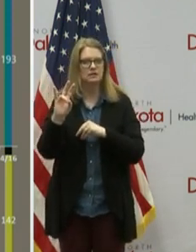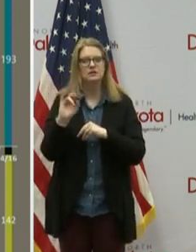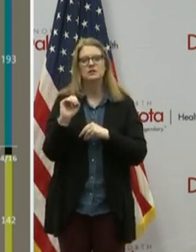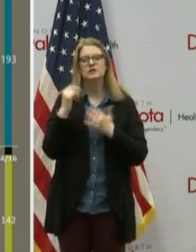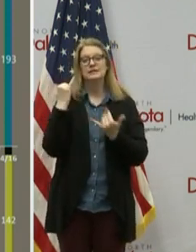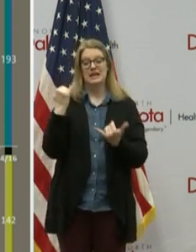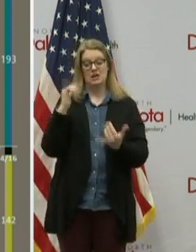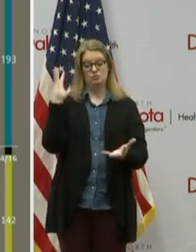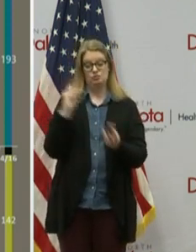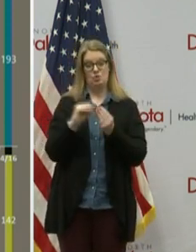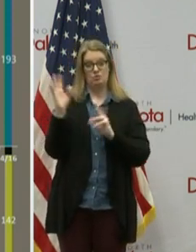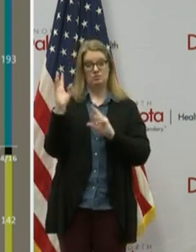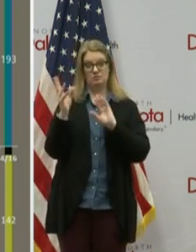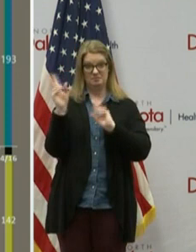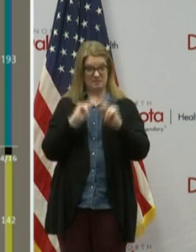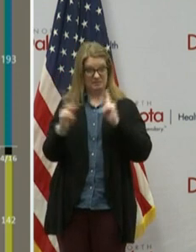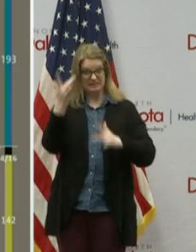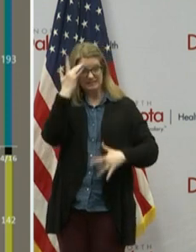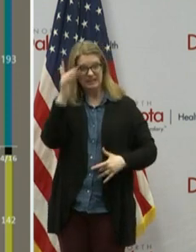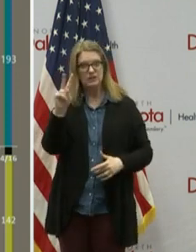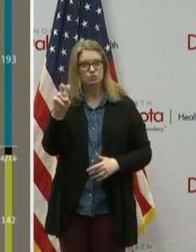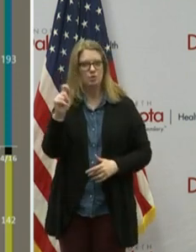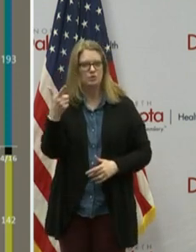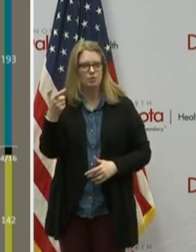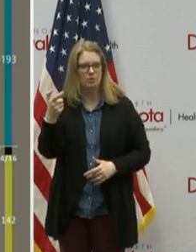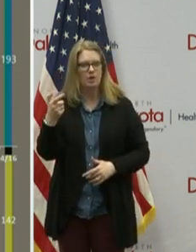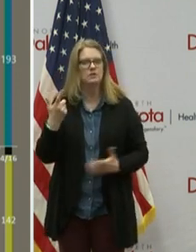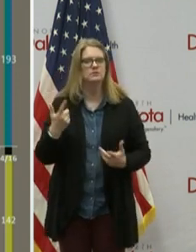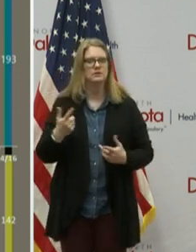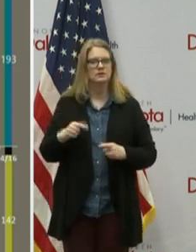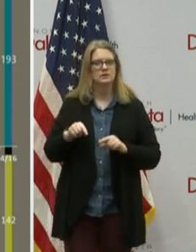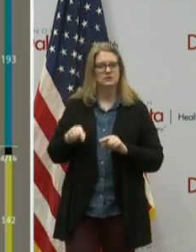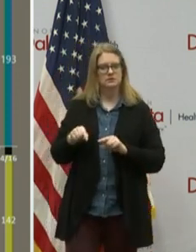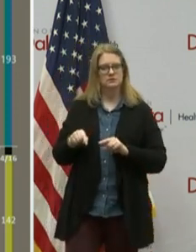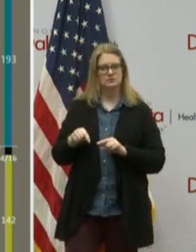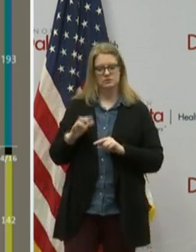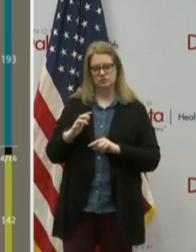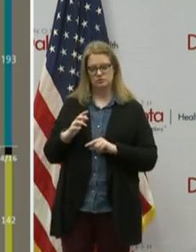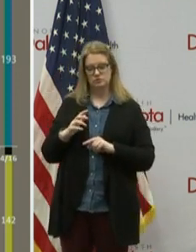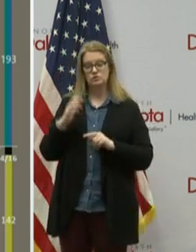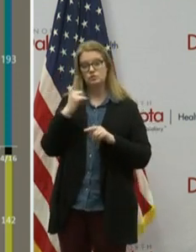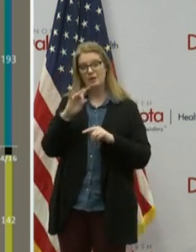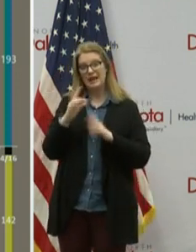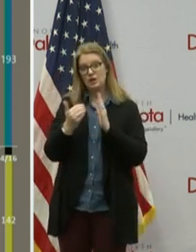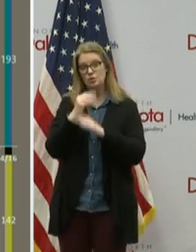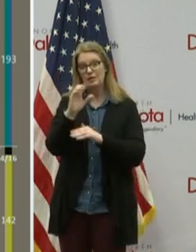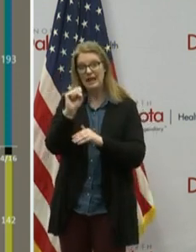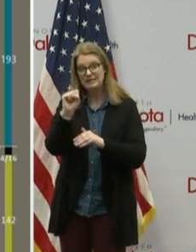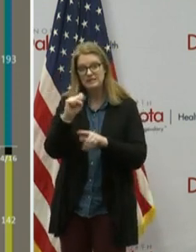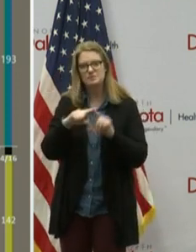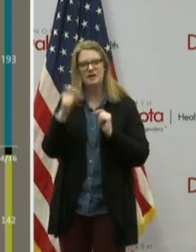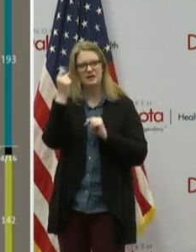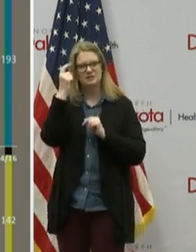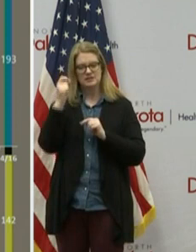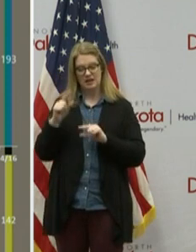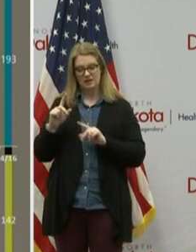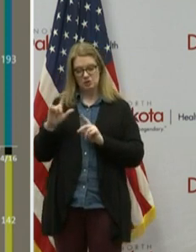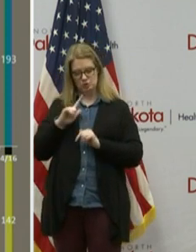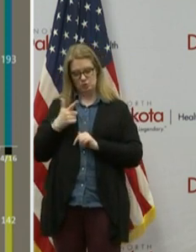BELOW THE LINE IT THE RECOVERED AND THE TOP LINE IS THE ACTIVES AND ONLY WENT UP THE SEVEN WITH THE NUMBER WE ARE AT 221